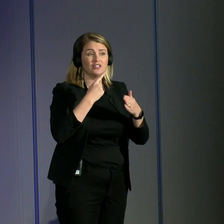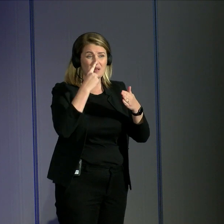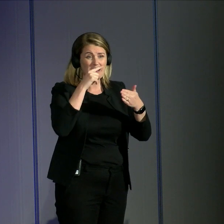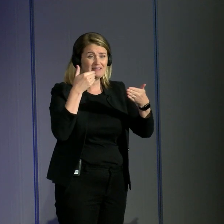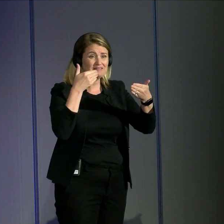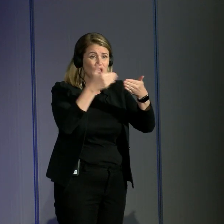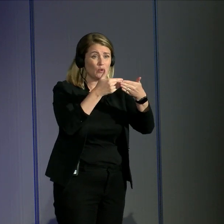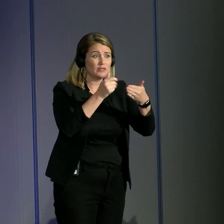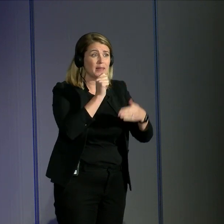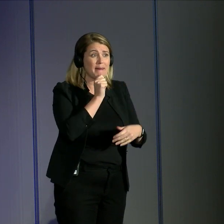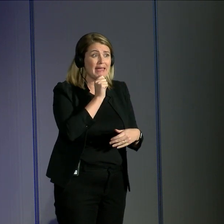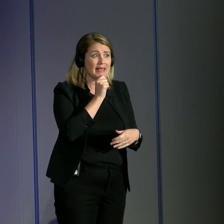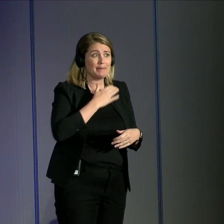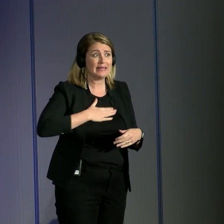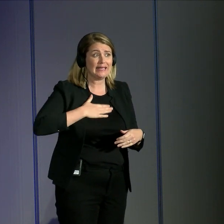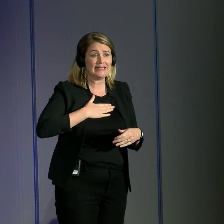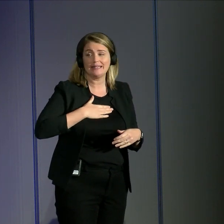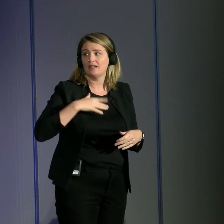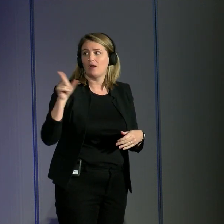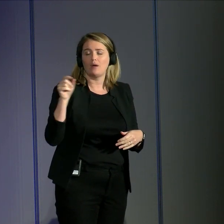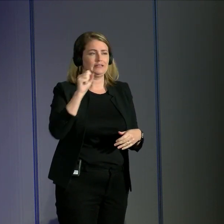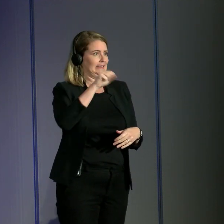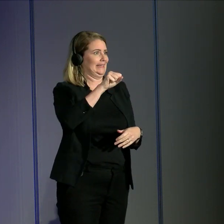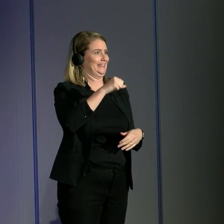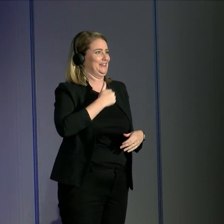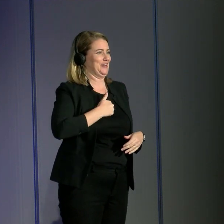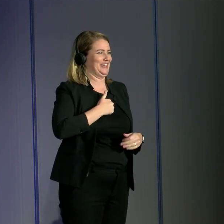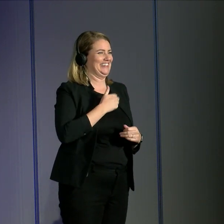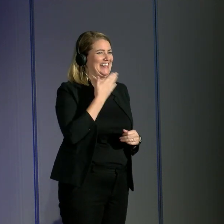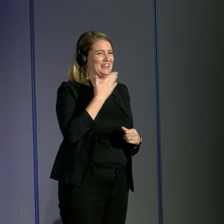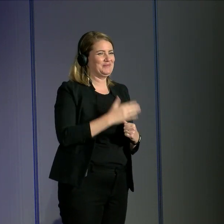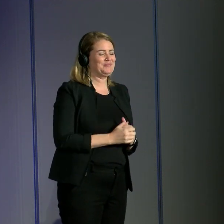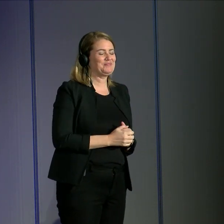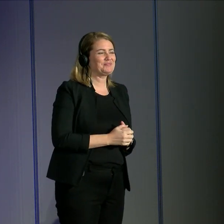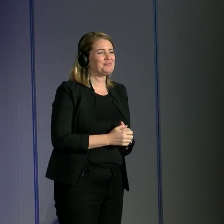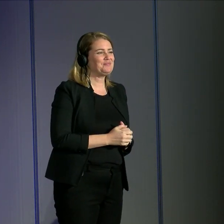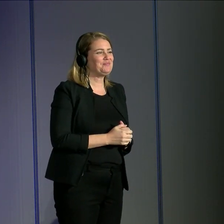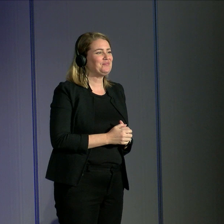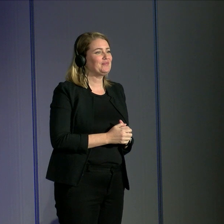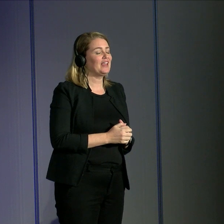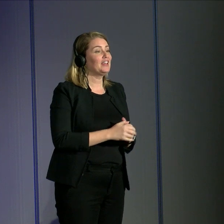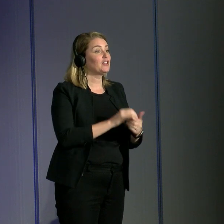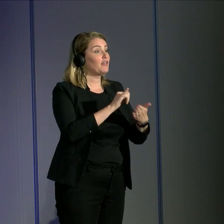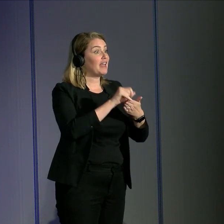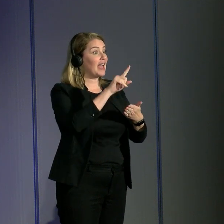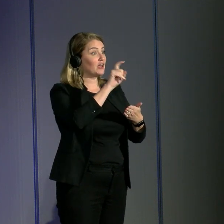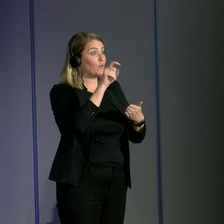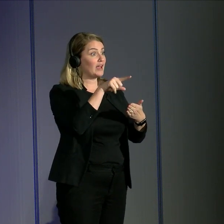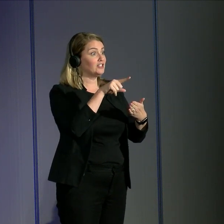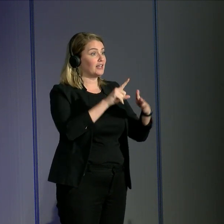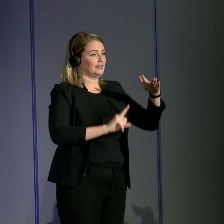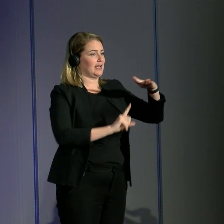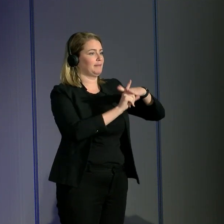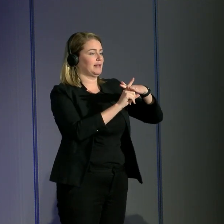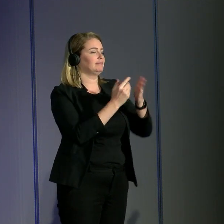Sorry, yes. So, that question comes up a lot.